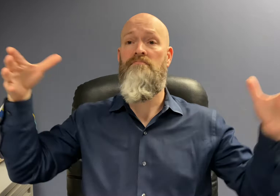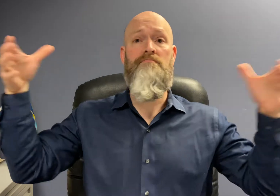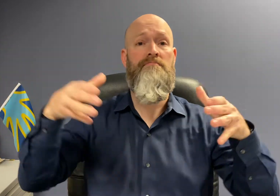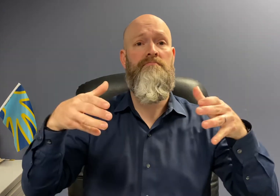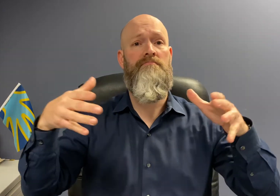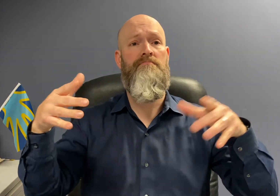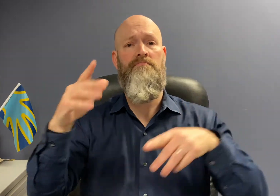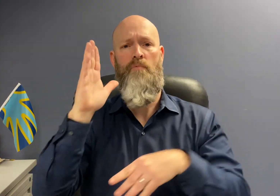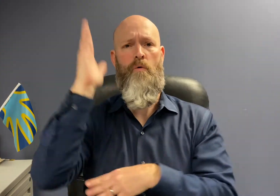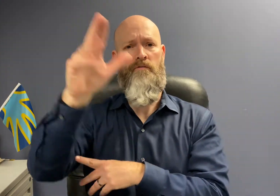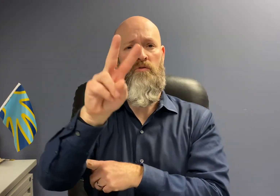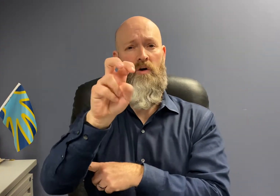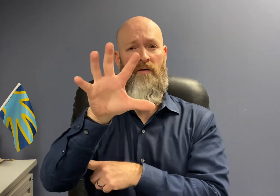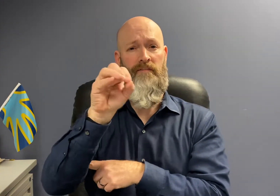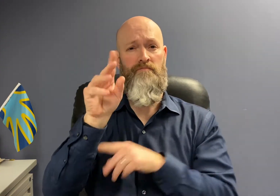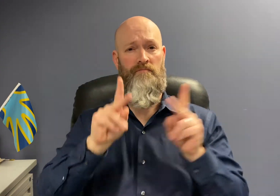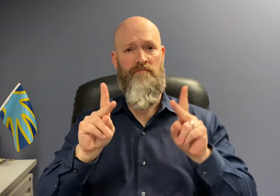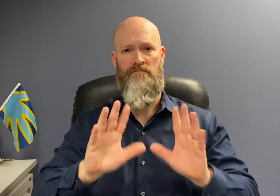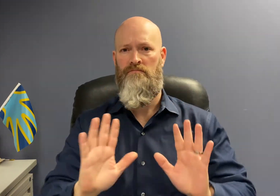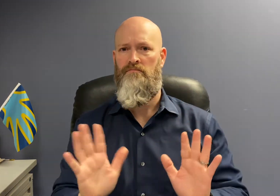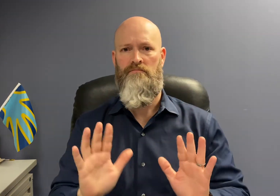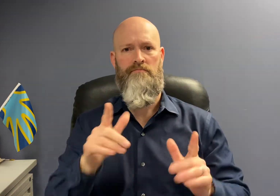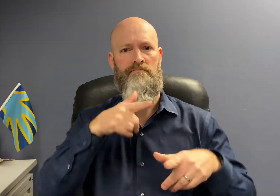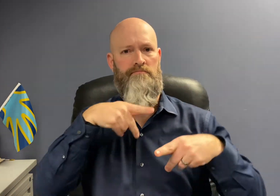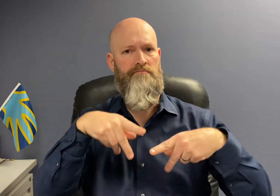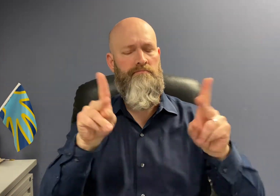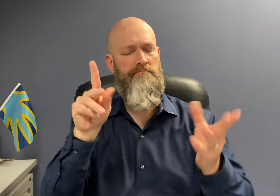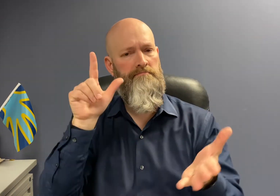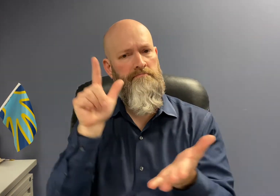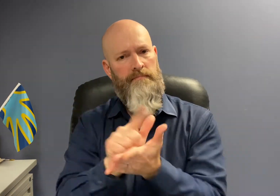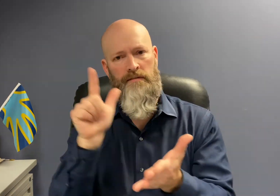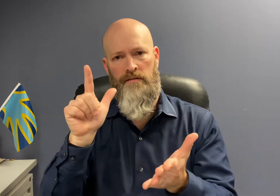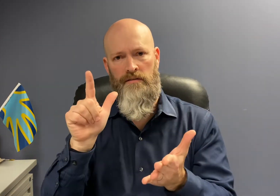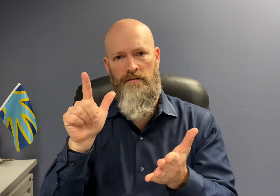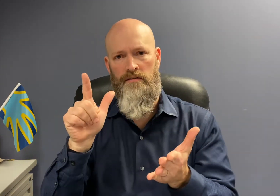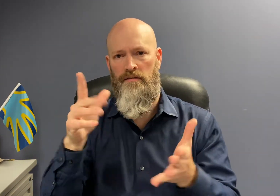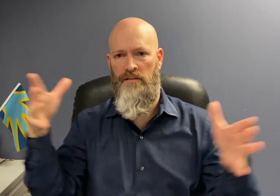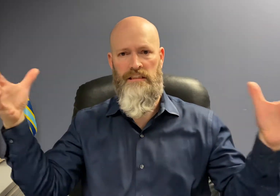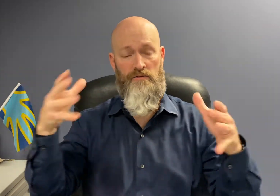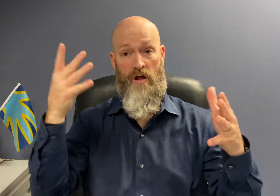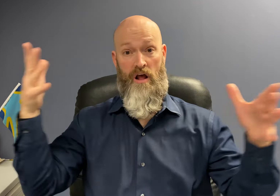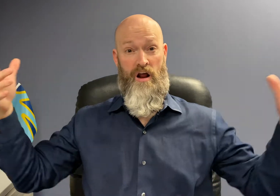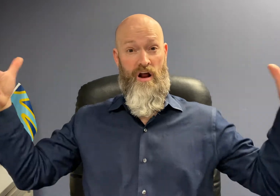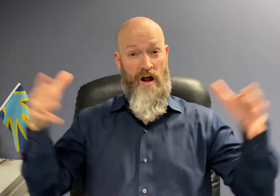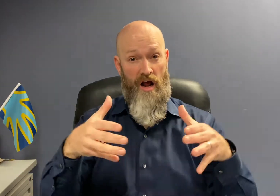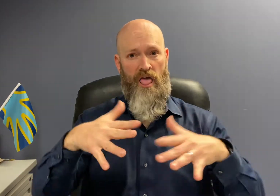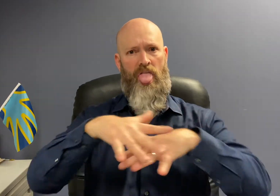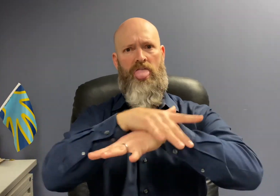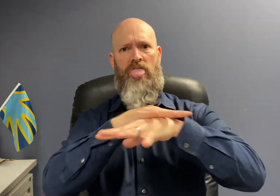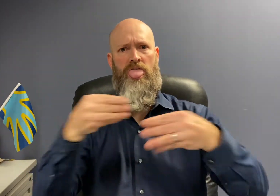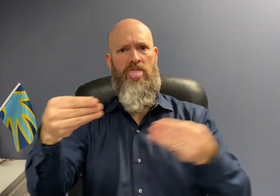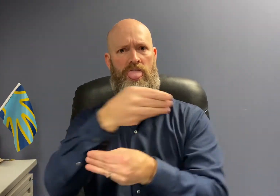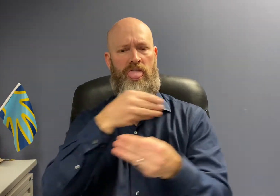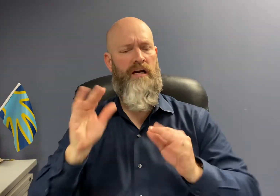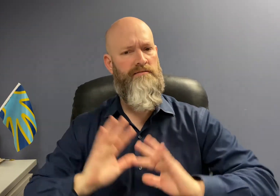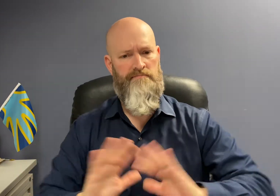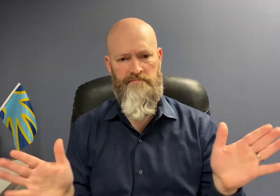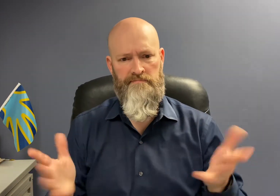Effective immediately, gatherings of more than 250 people are prohibited at all locations and venues.